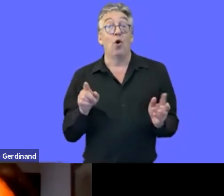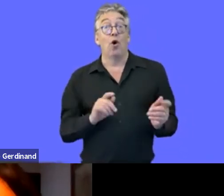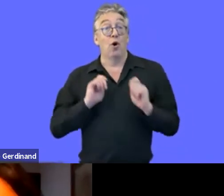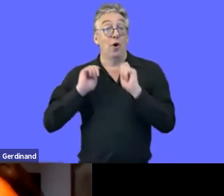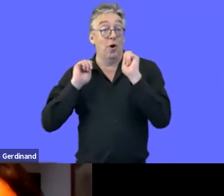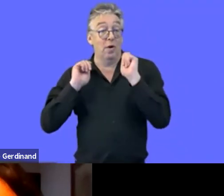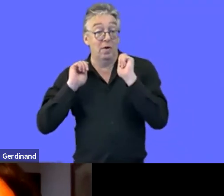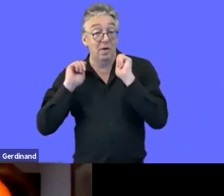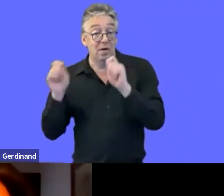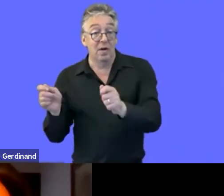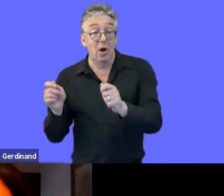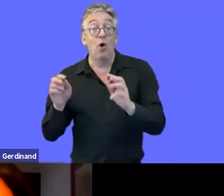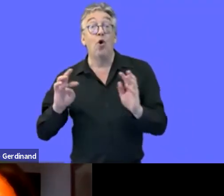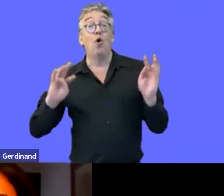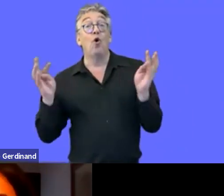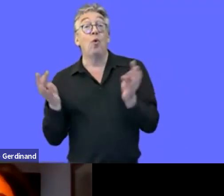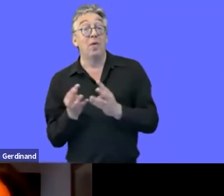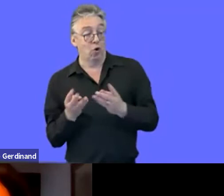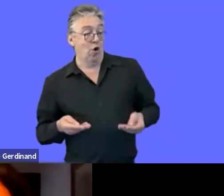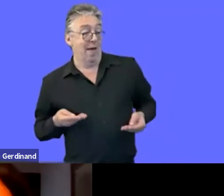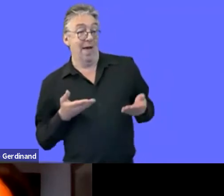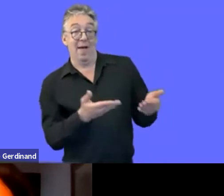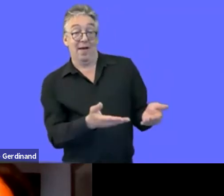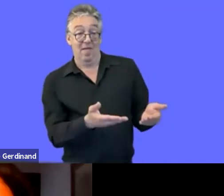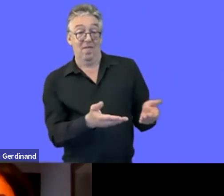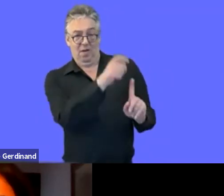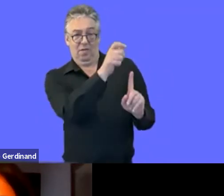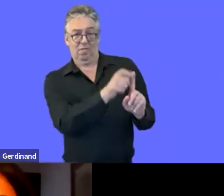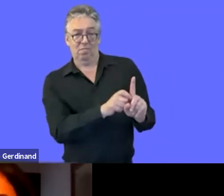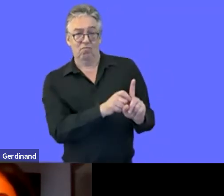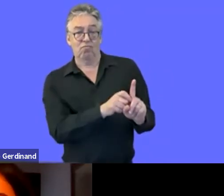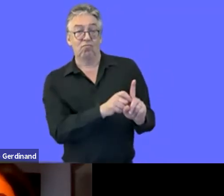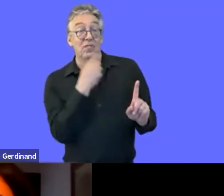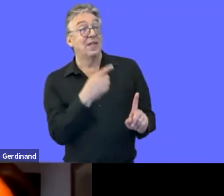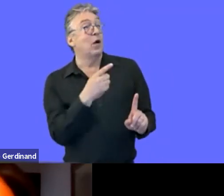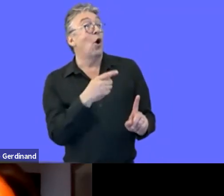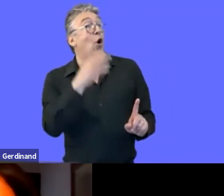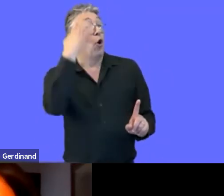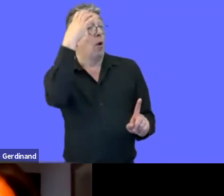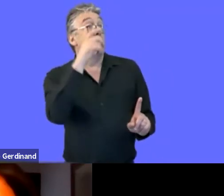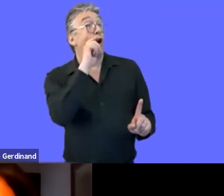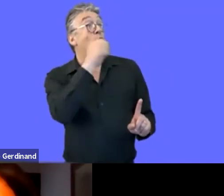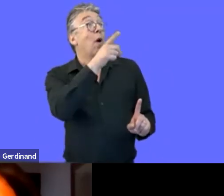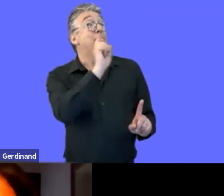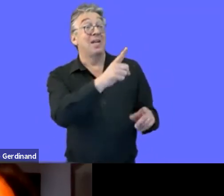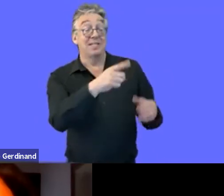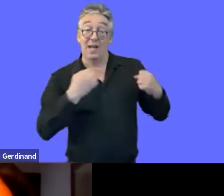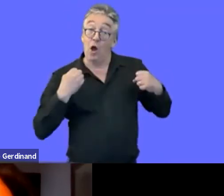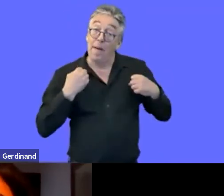individual remedies requiring the state of Hungary to take immidiate and effective measures to guarantee